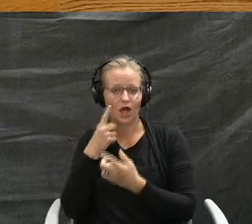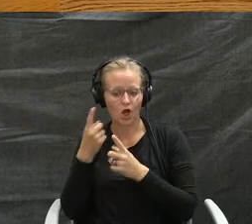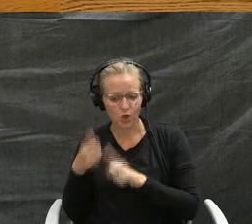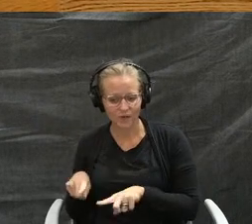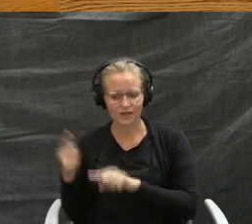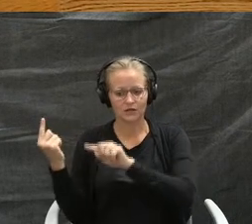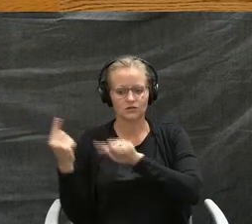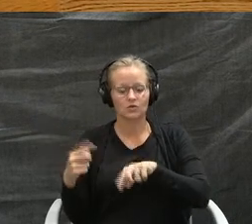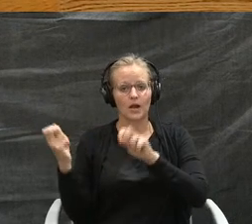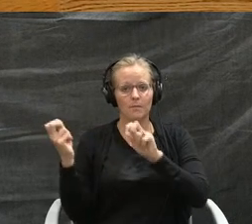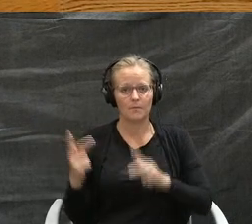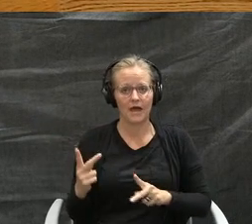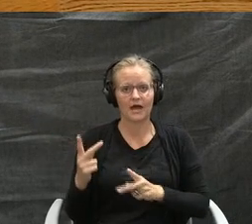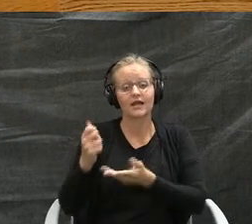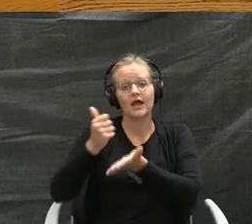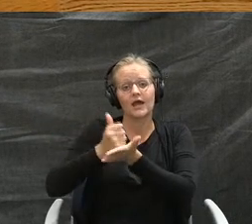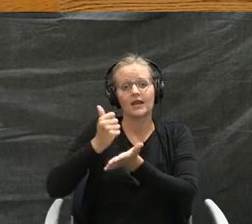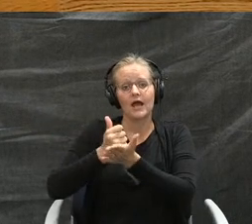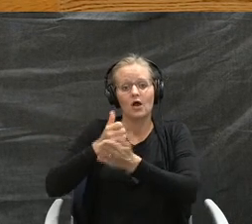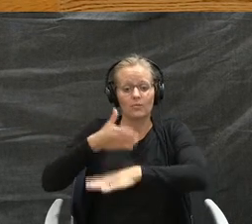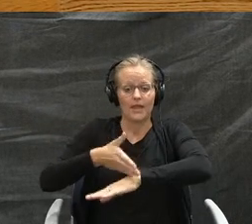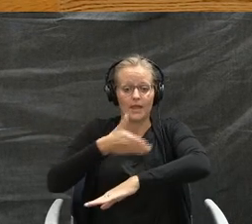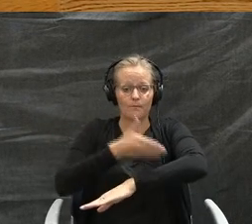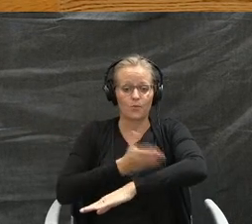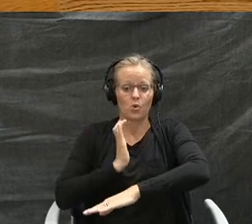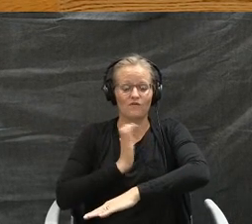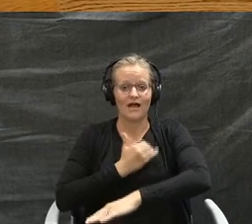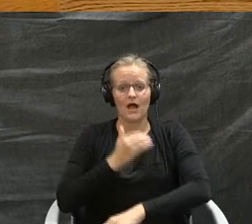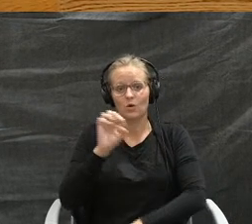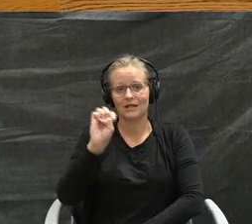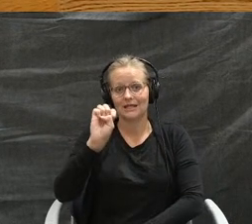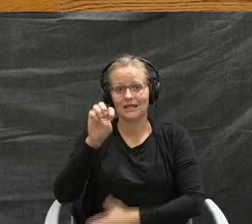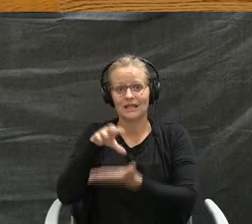elearning or virtual model. We know that we did probably the